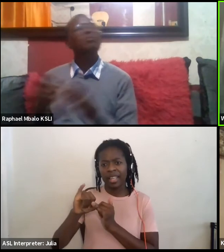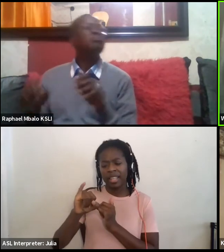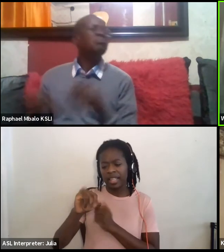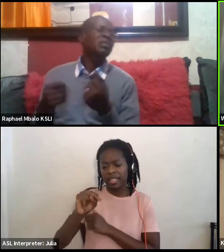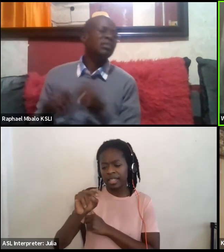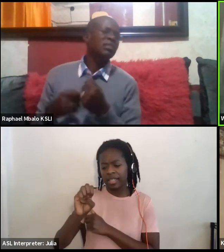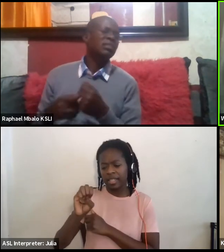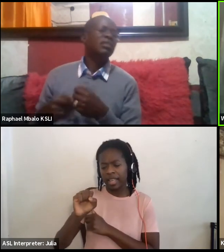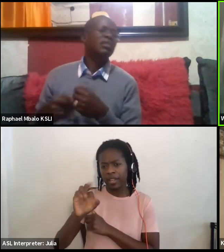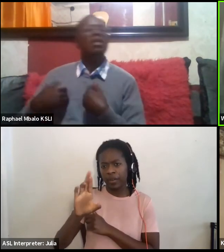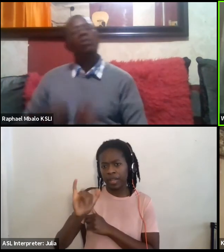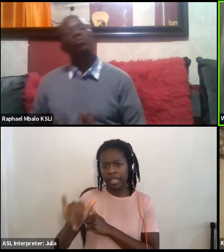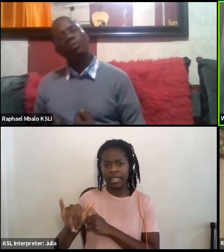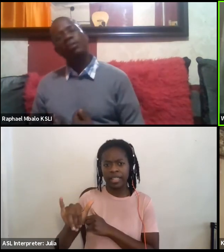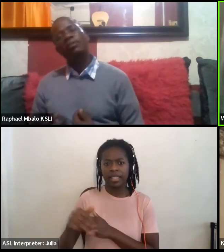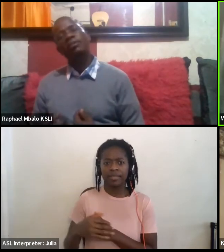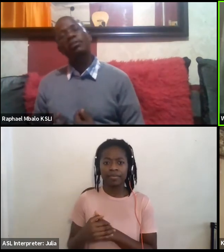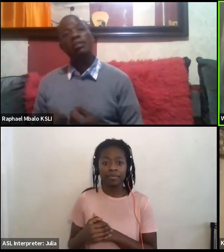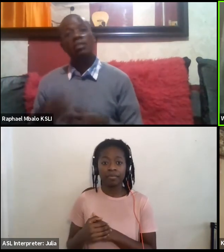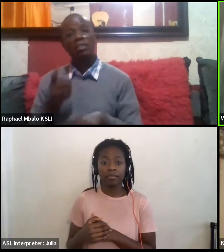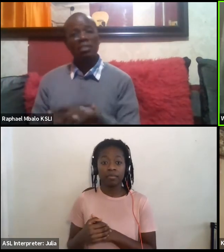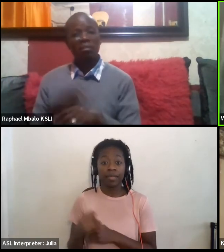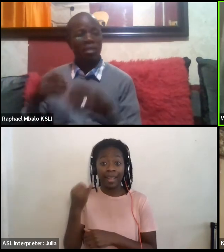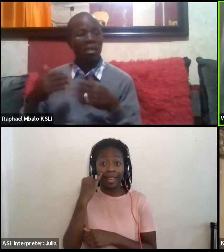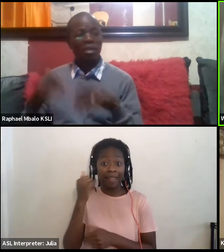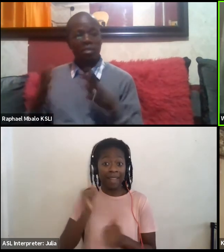when an actor is not at their best, you know.